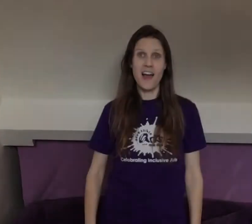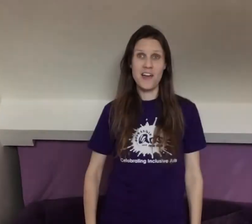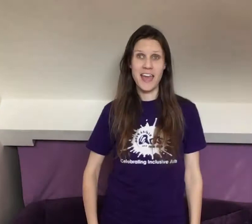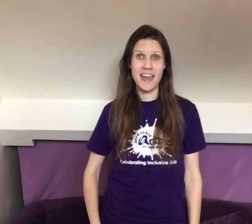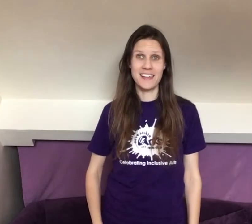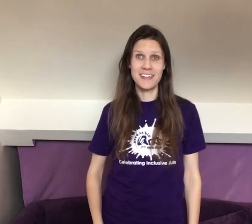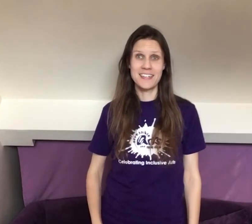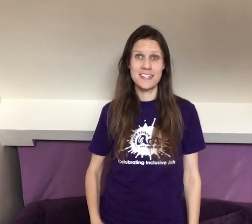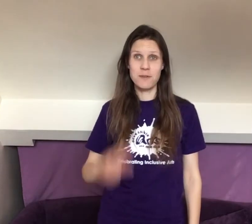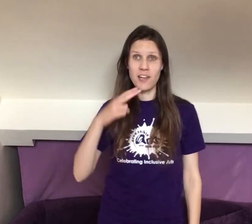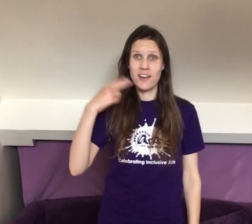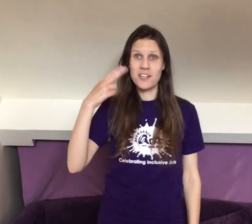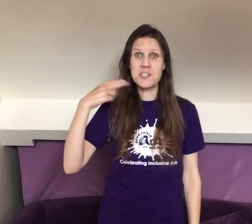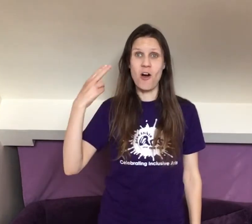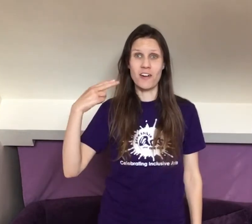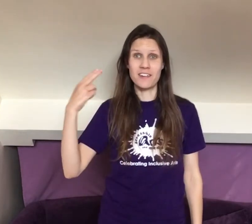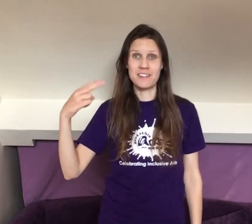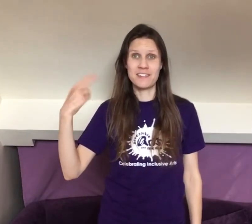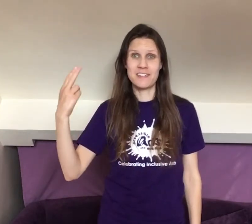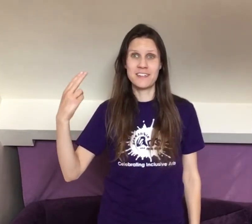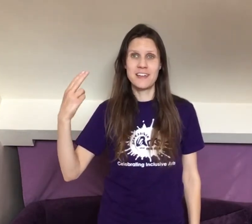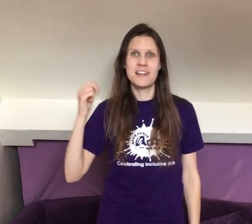OK. Shall we learn our song?